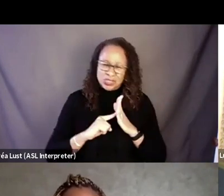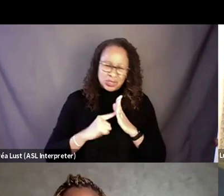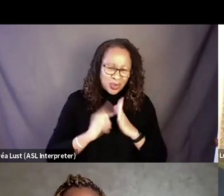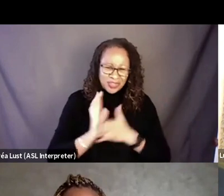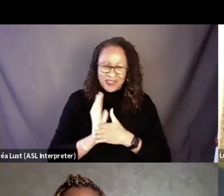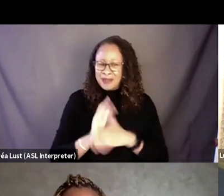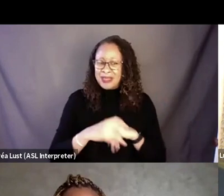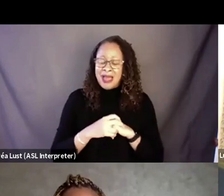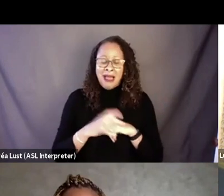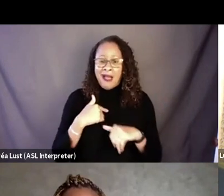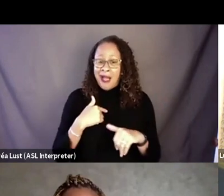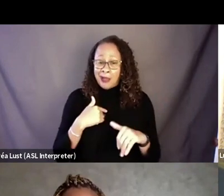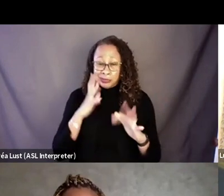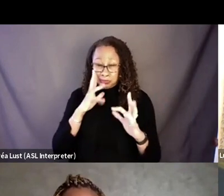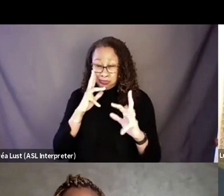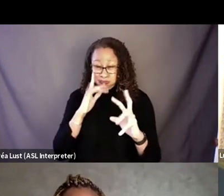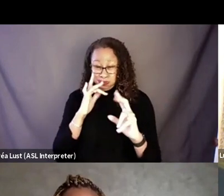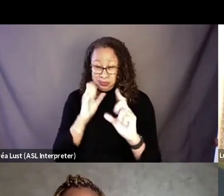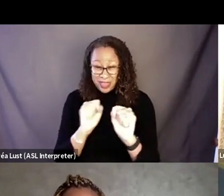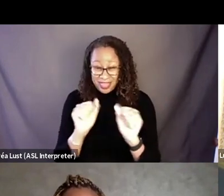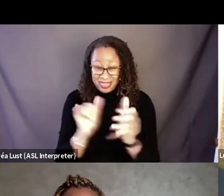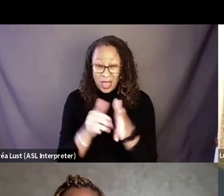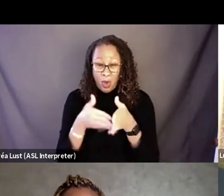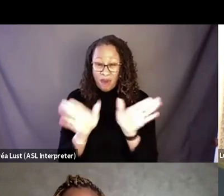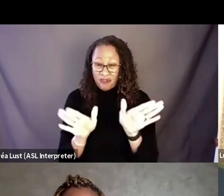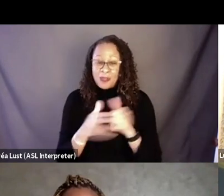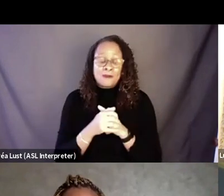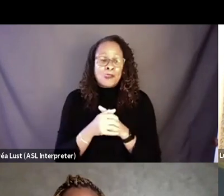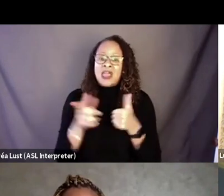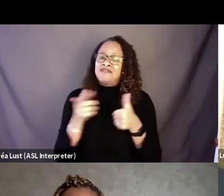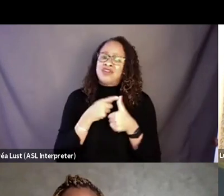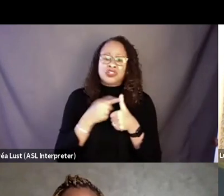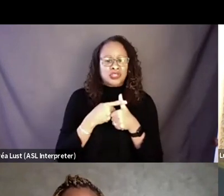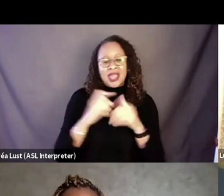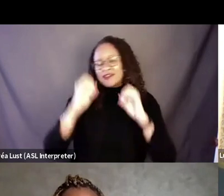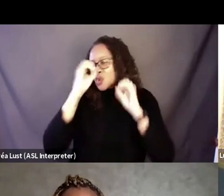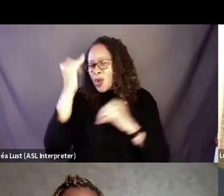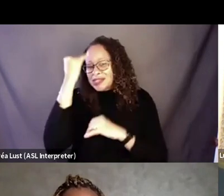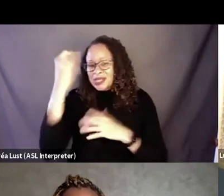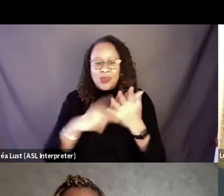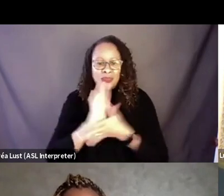I was so intrigued with that opening. First I had no idea what this film was about, right?